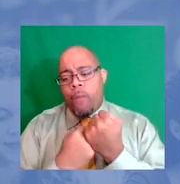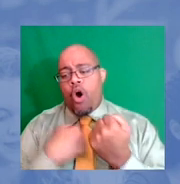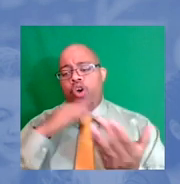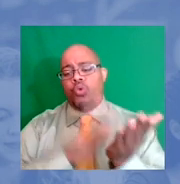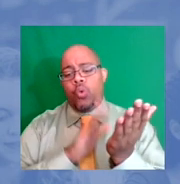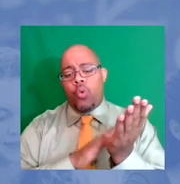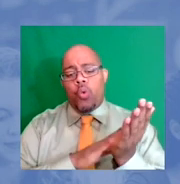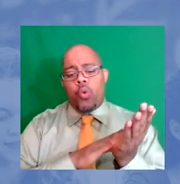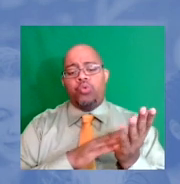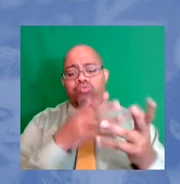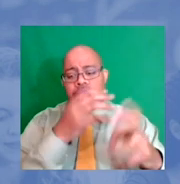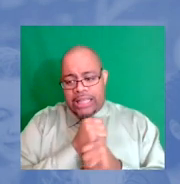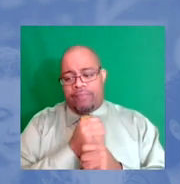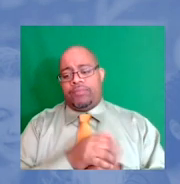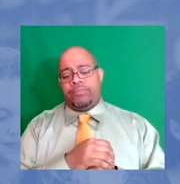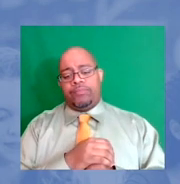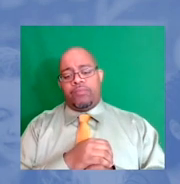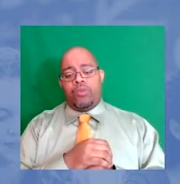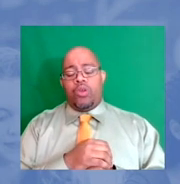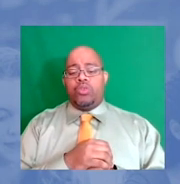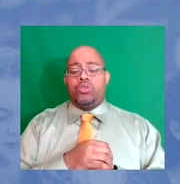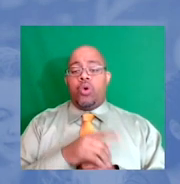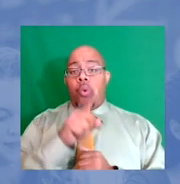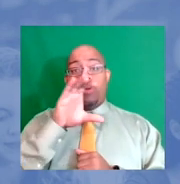SO ONE HUNDRED BILLION, RIGHT INVESTMENT, RIGHT TIME.